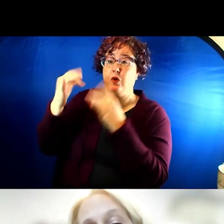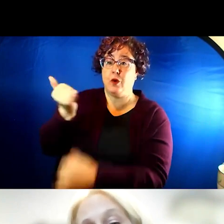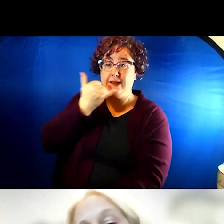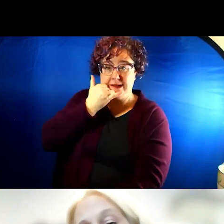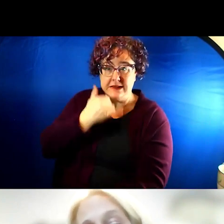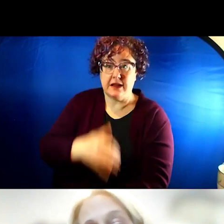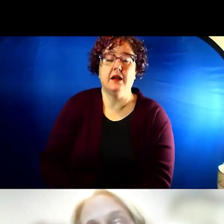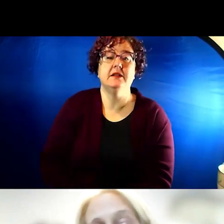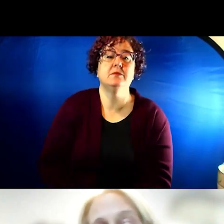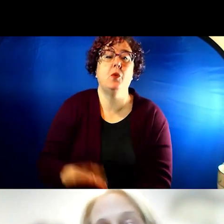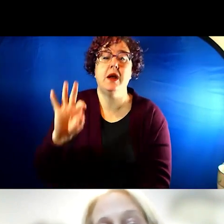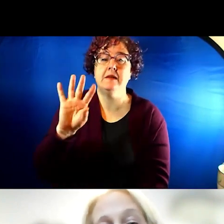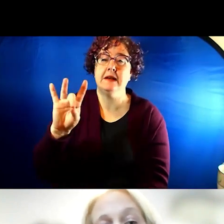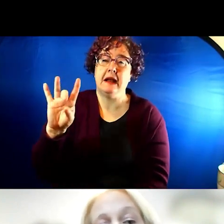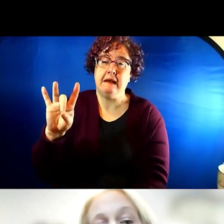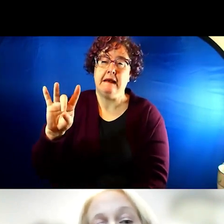RATE OF 98% ANSWER RATE.